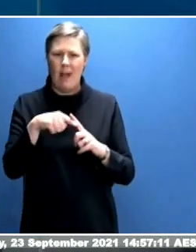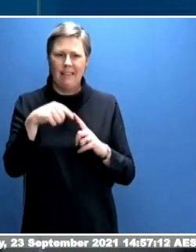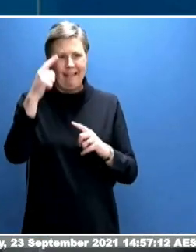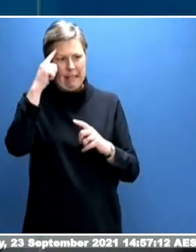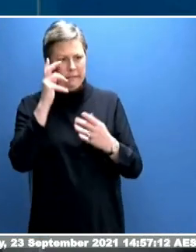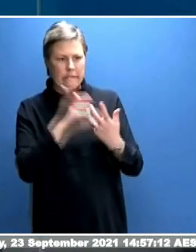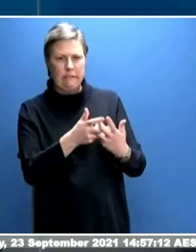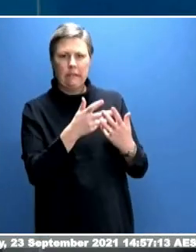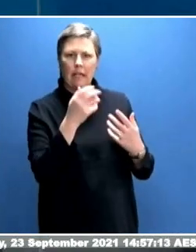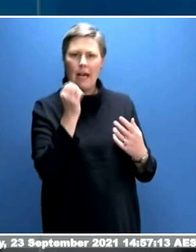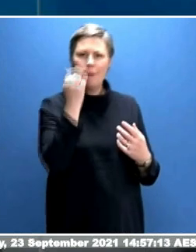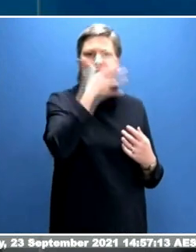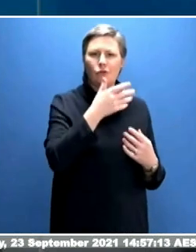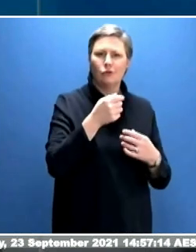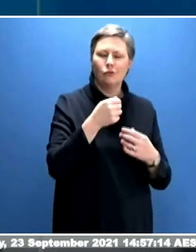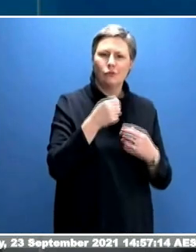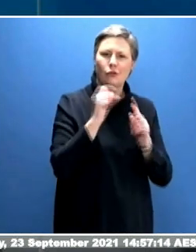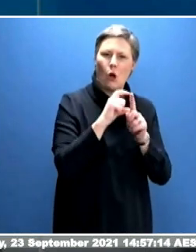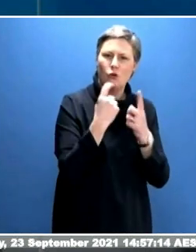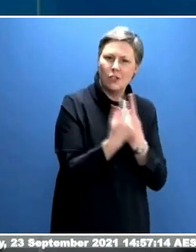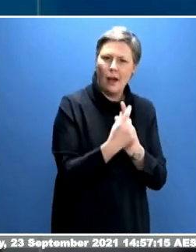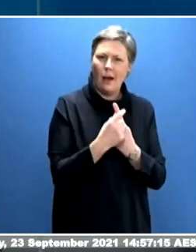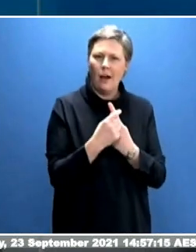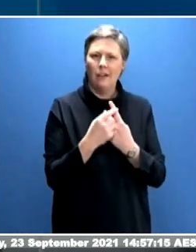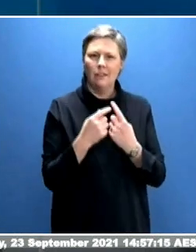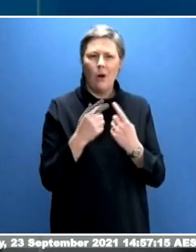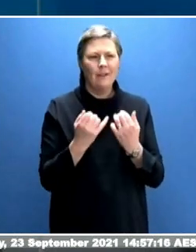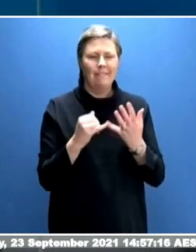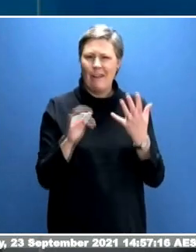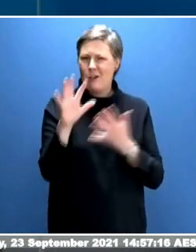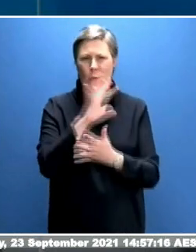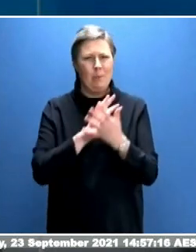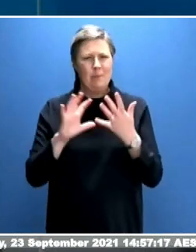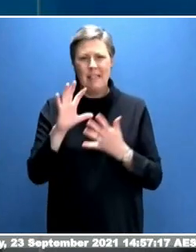So, in terms of the model, in terms of the complexity of that, the Office of the